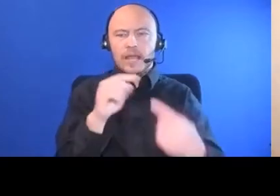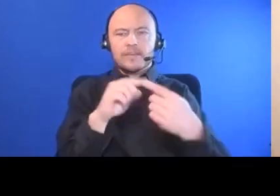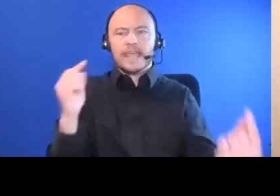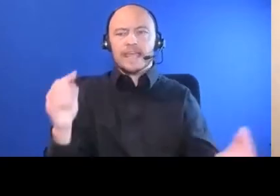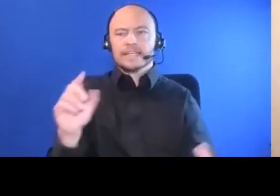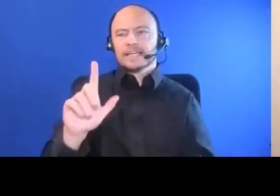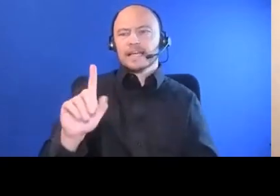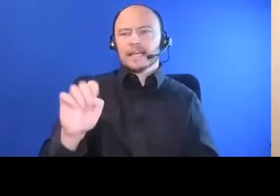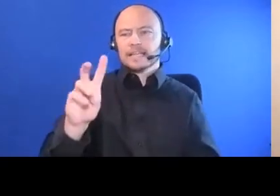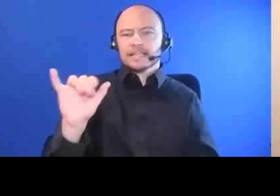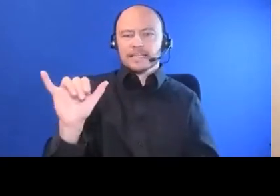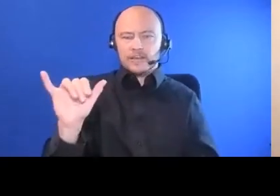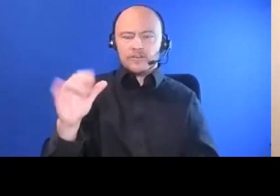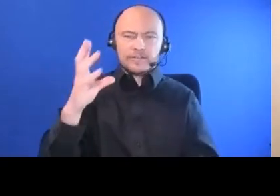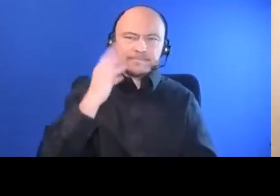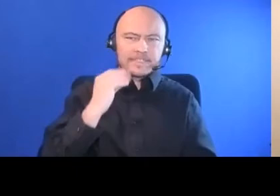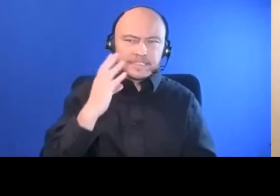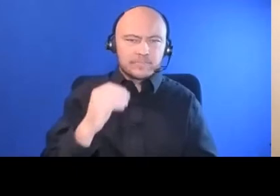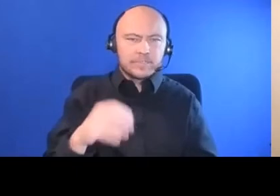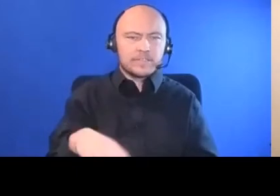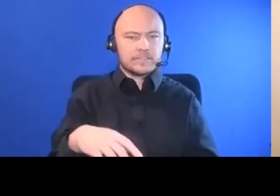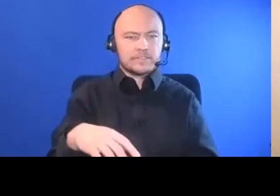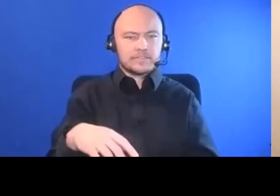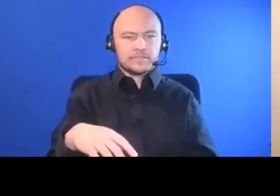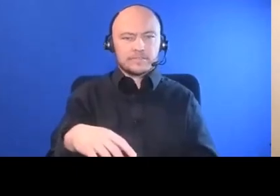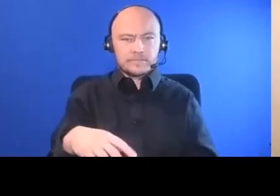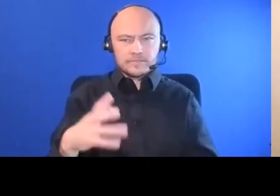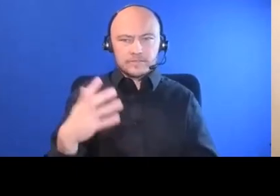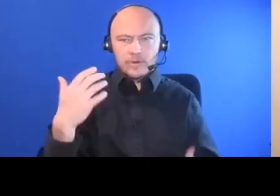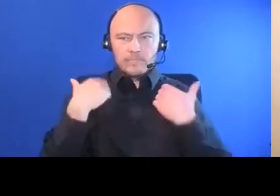of experience that comes from having a bond that's basically split in half,